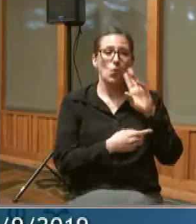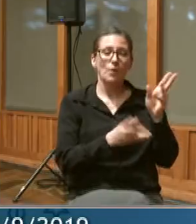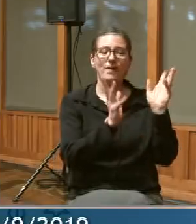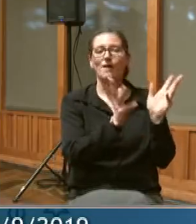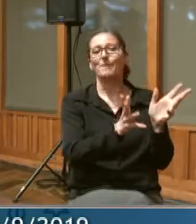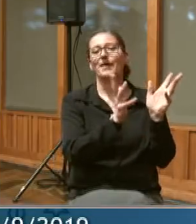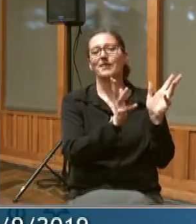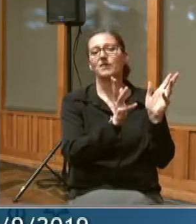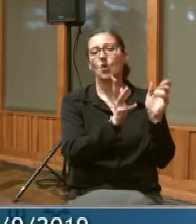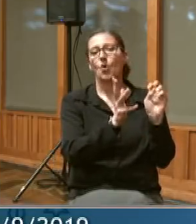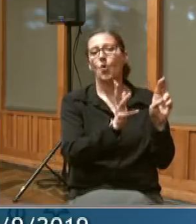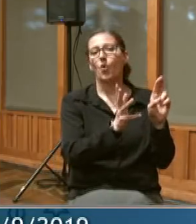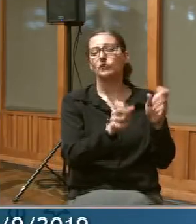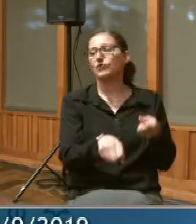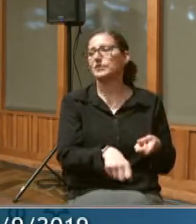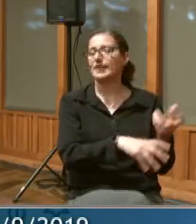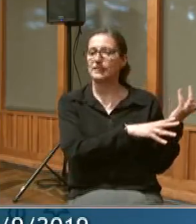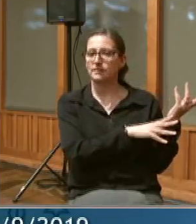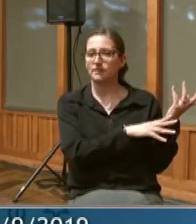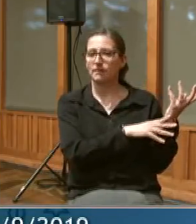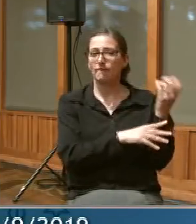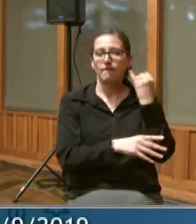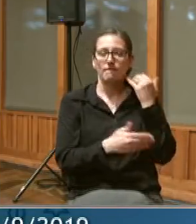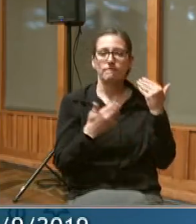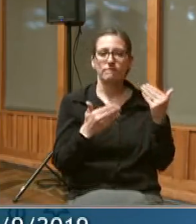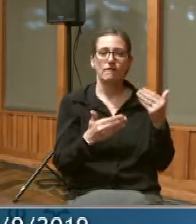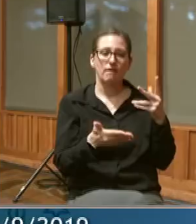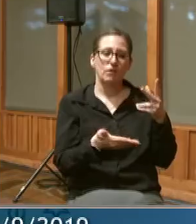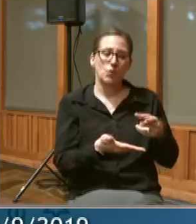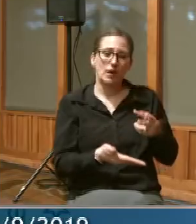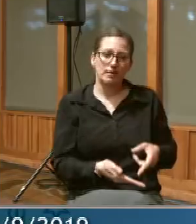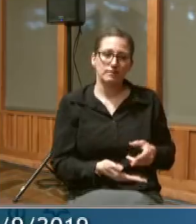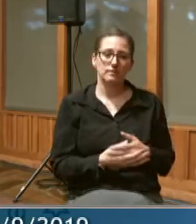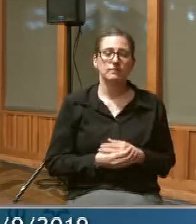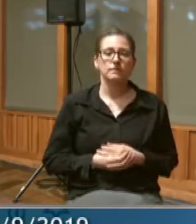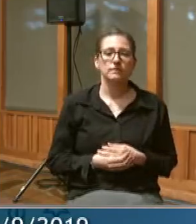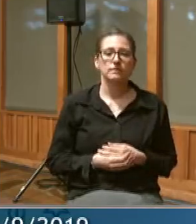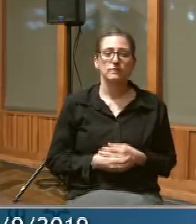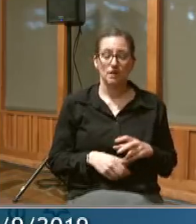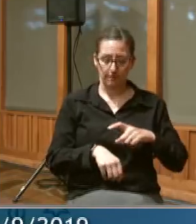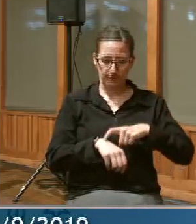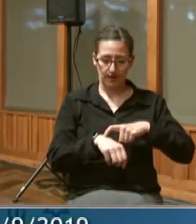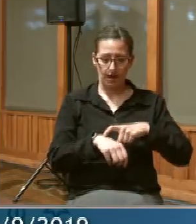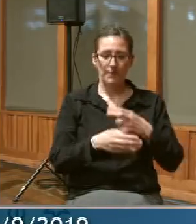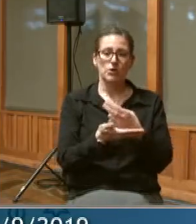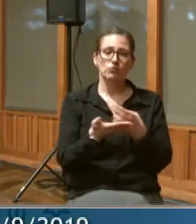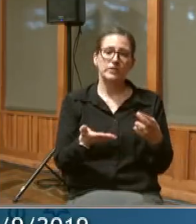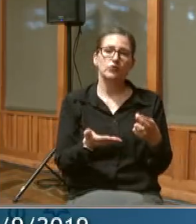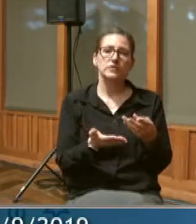AND EQUITY IN THE HIRING PROCESS BUT MUCH OF THE PROGRESS WILL BE ABANDONED OR JUST CAST ASIDE IF